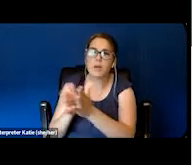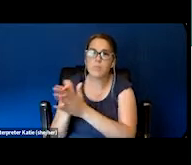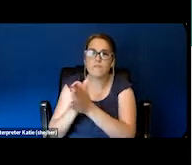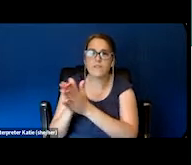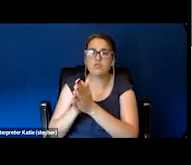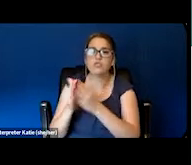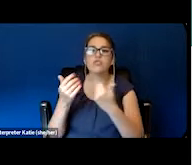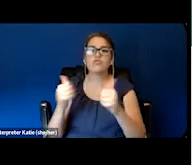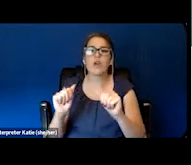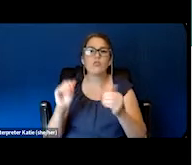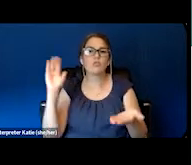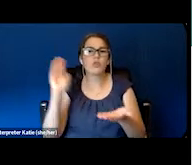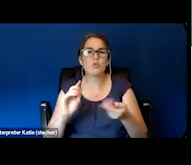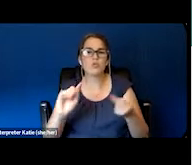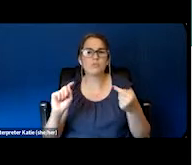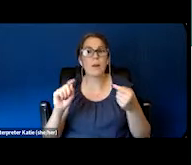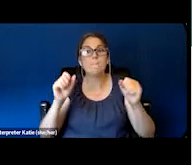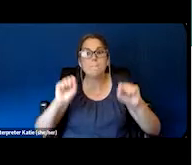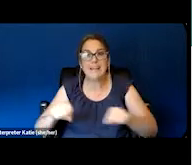and treatment or abstinence.